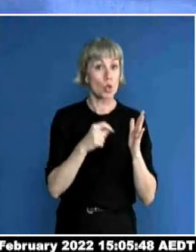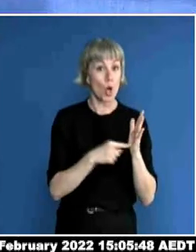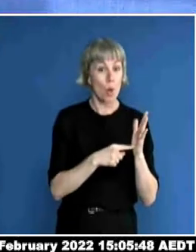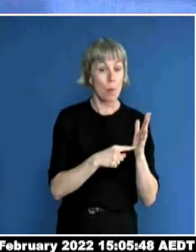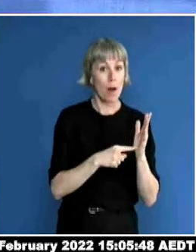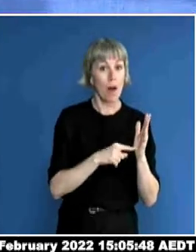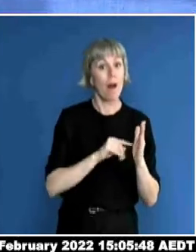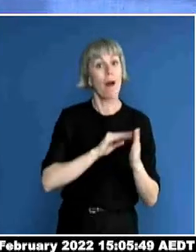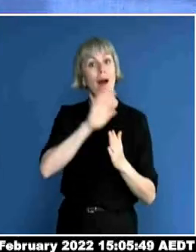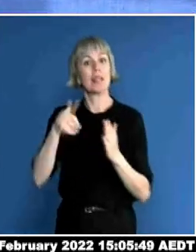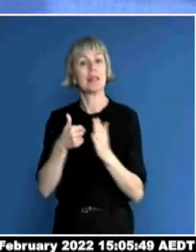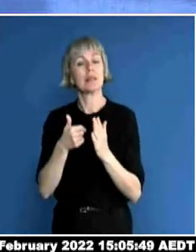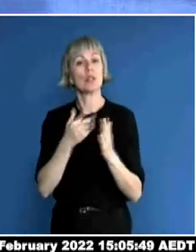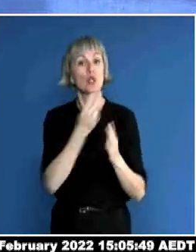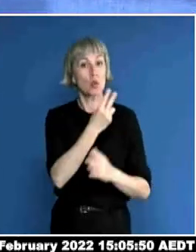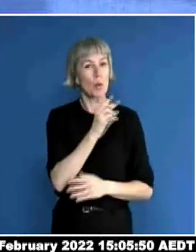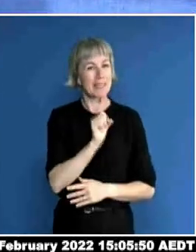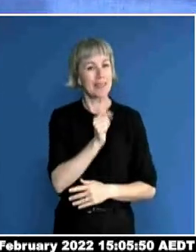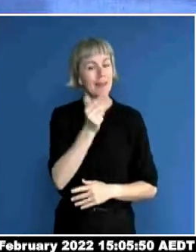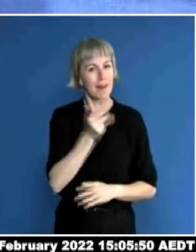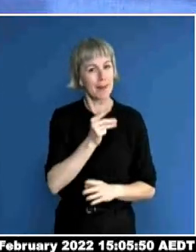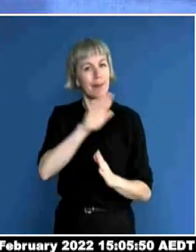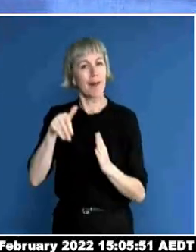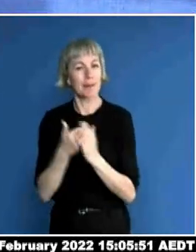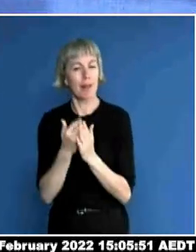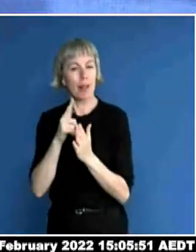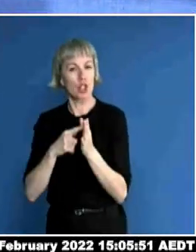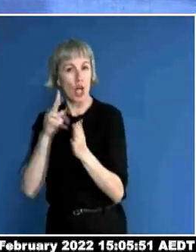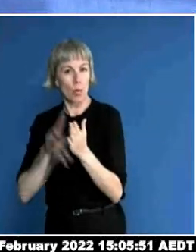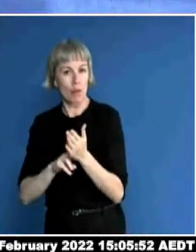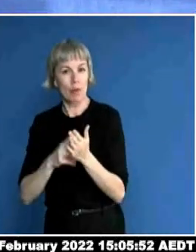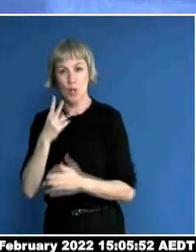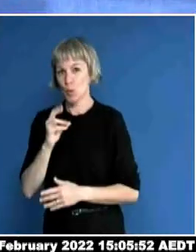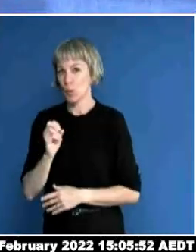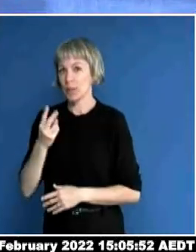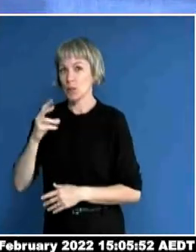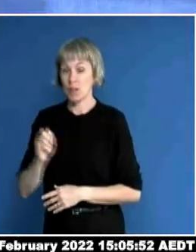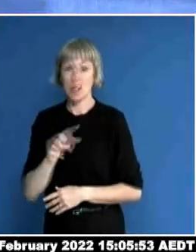And you were off work for quite a long period of time, but you still were in